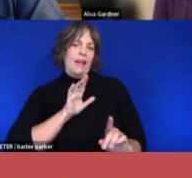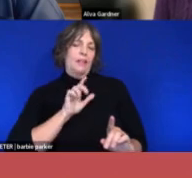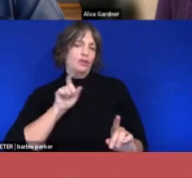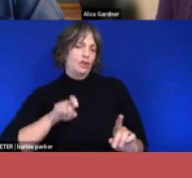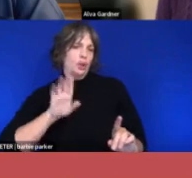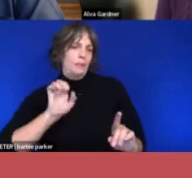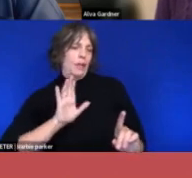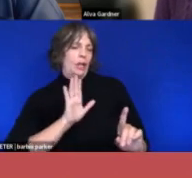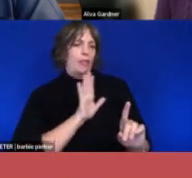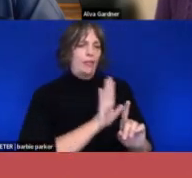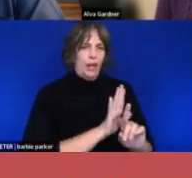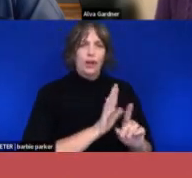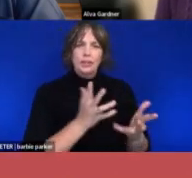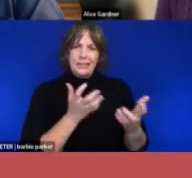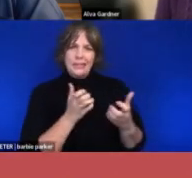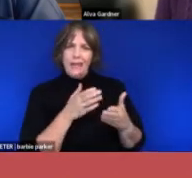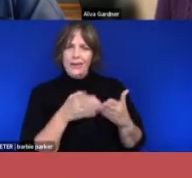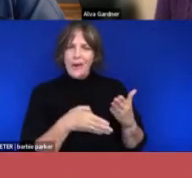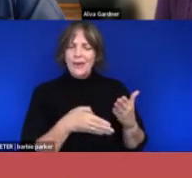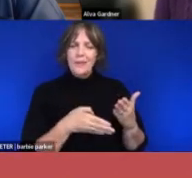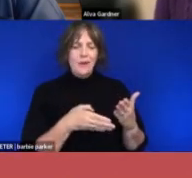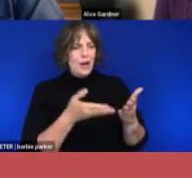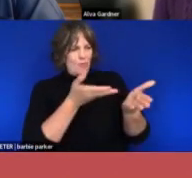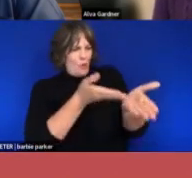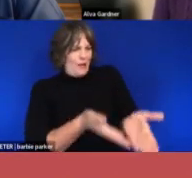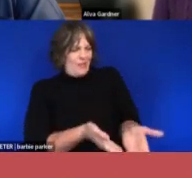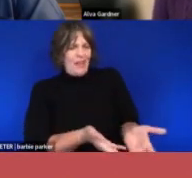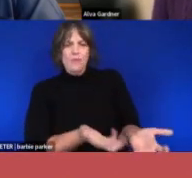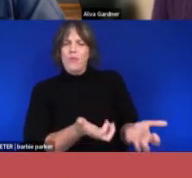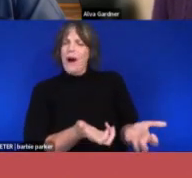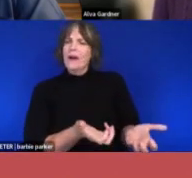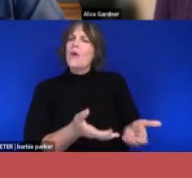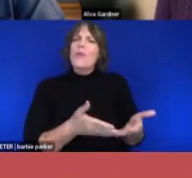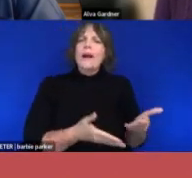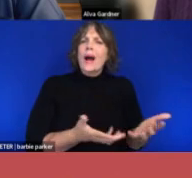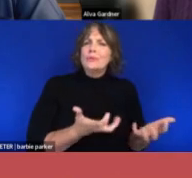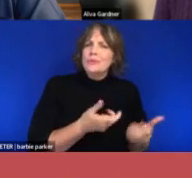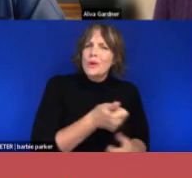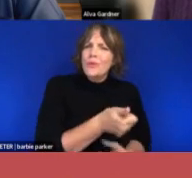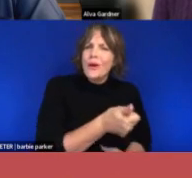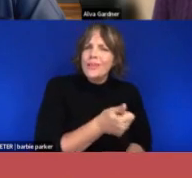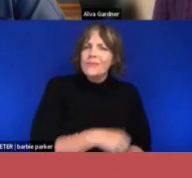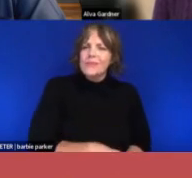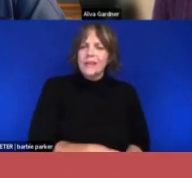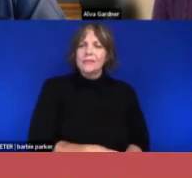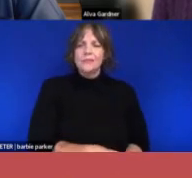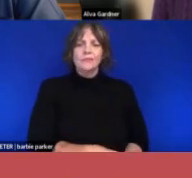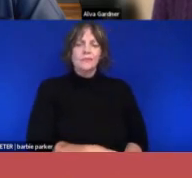person want? What outcomes do they want? And one of the biggest holes in in this